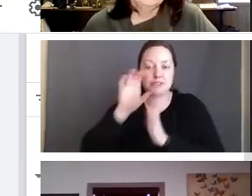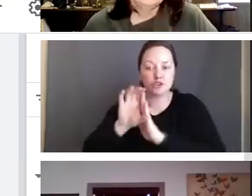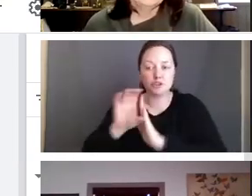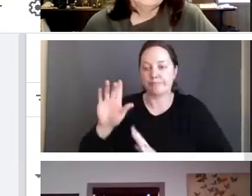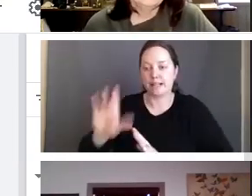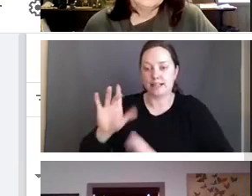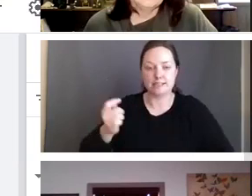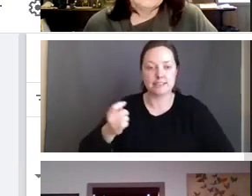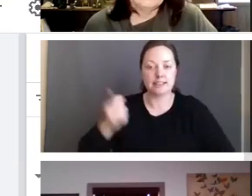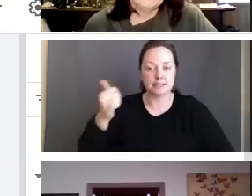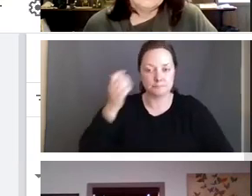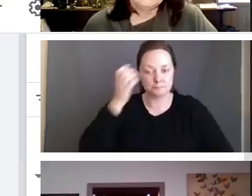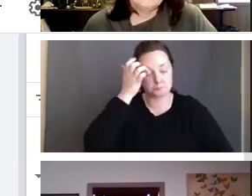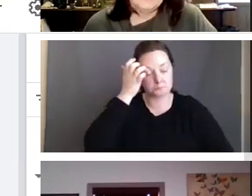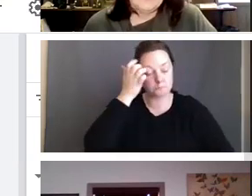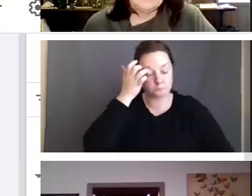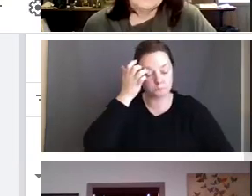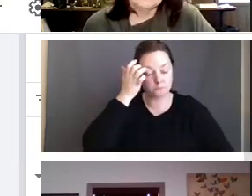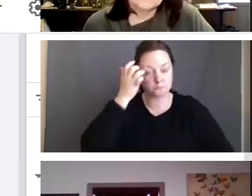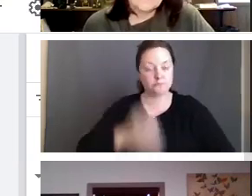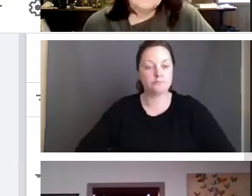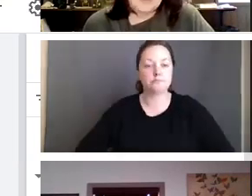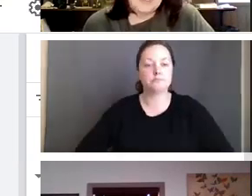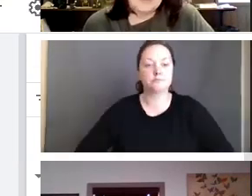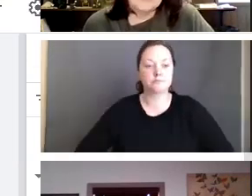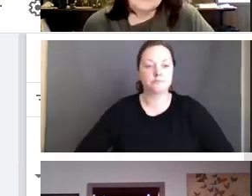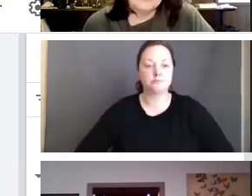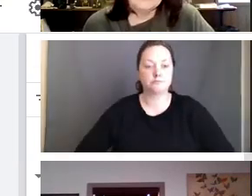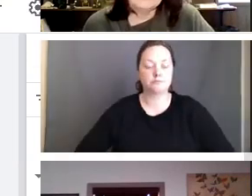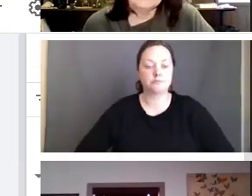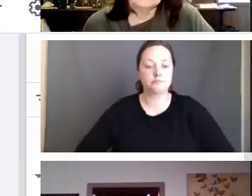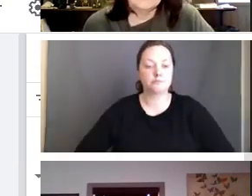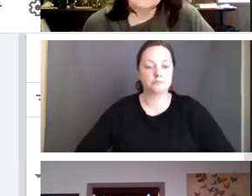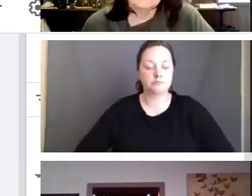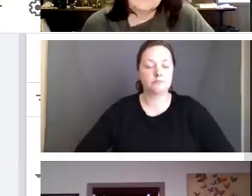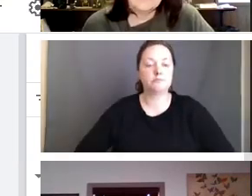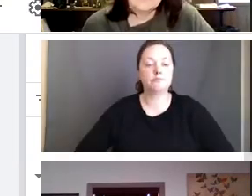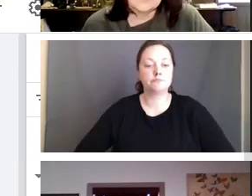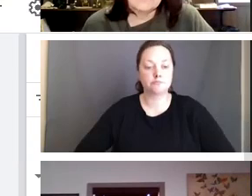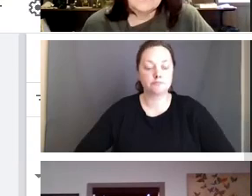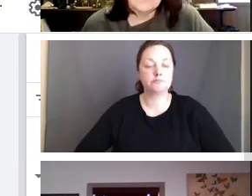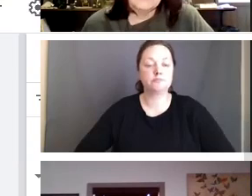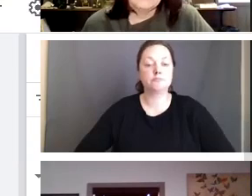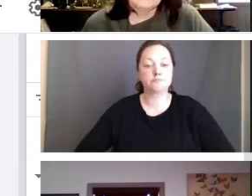The image carousel is the next option. You see it right here.